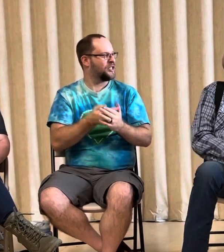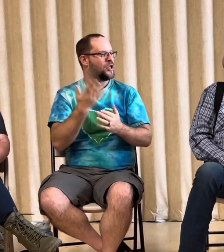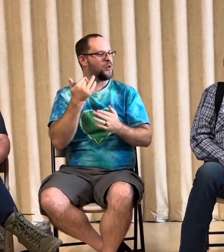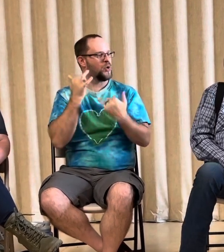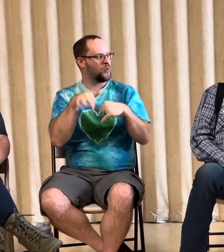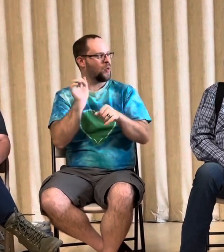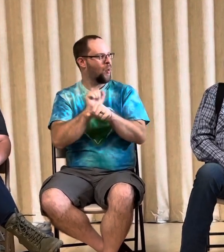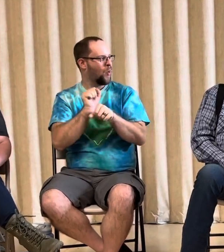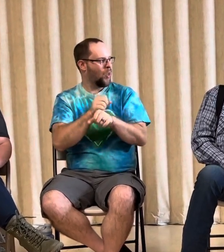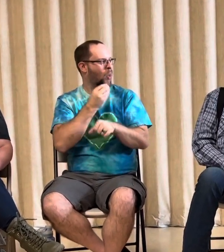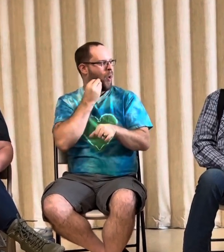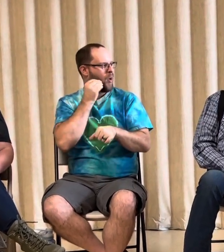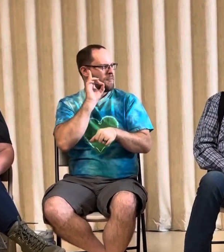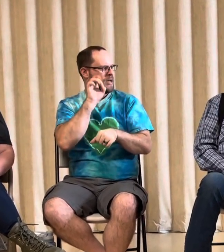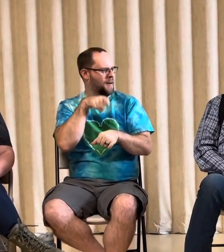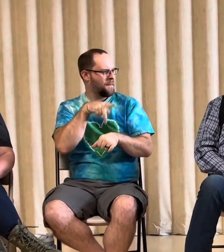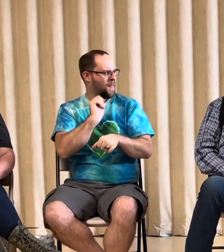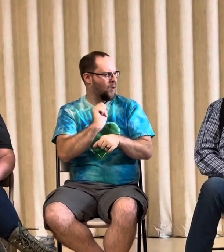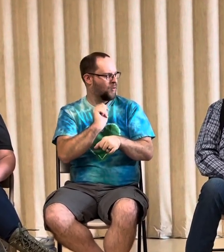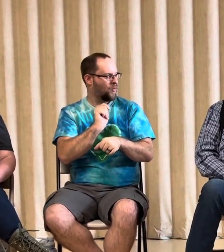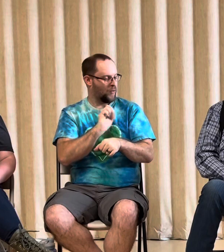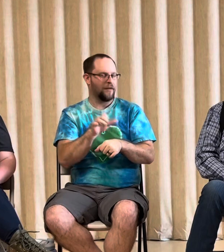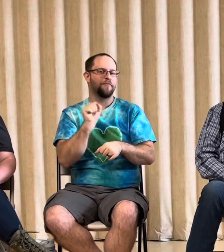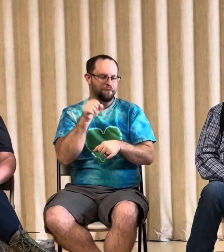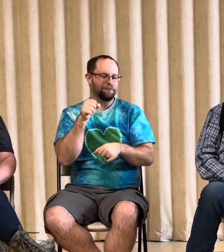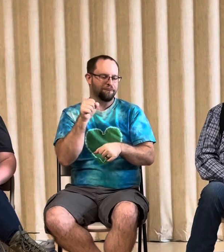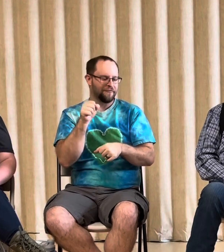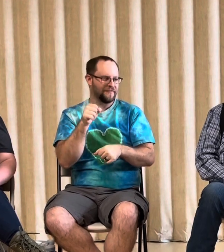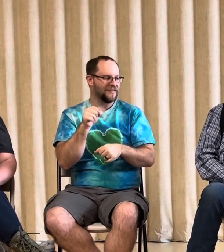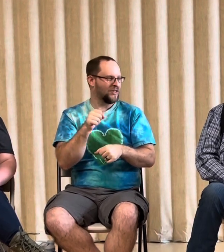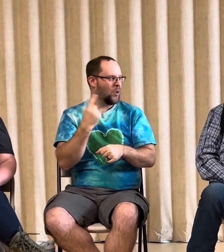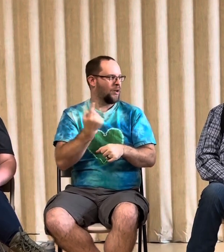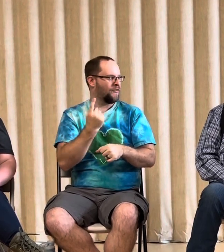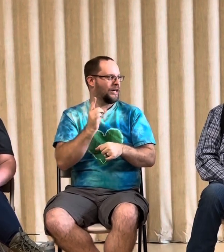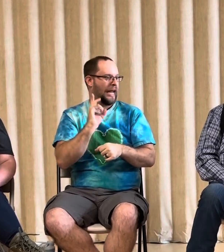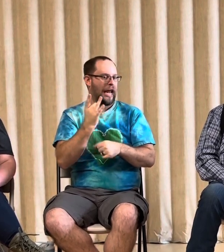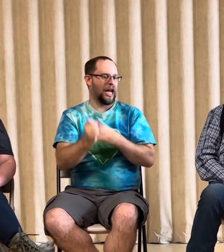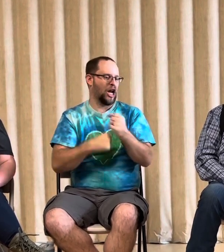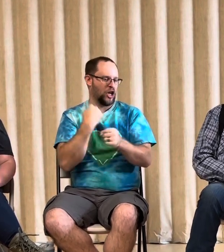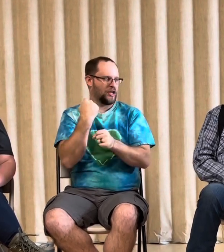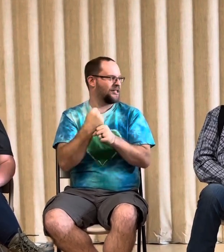to work at Home Depot. GRAMPS: Well, yeah. That's true. Well, only for eight years. CALI: You've also used